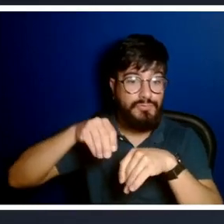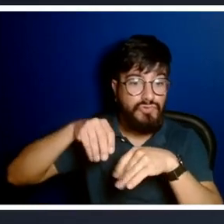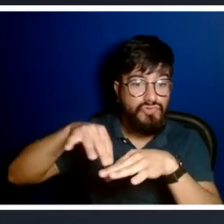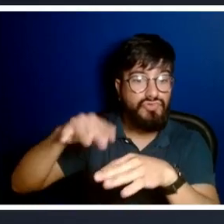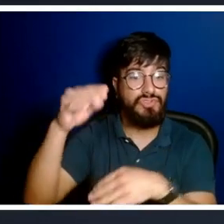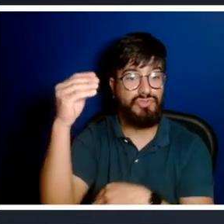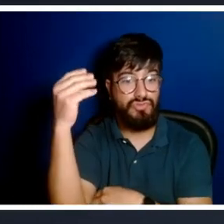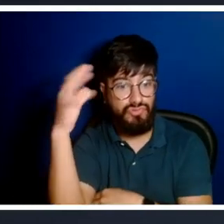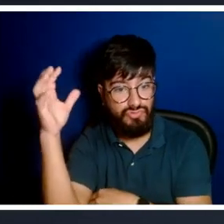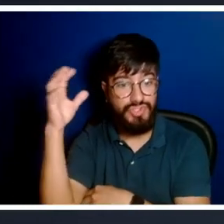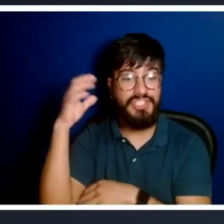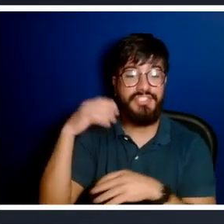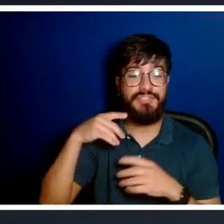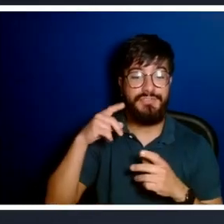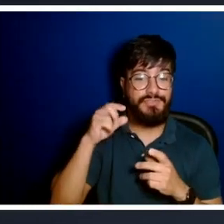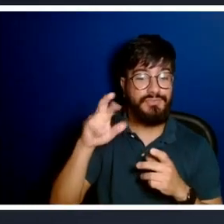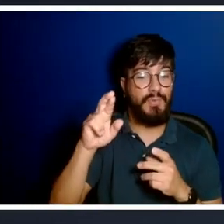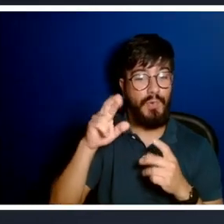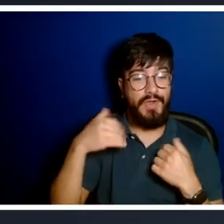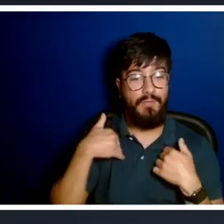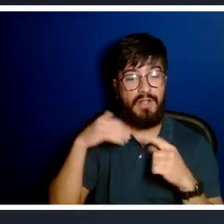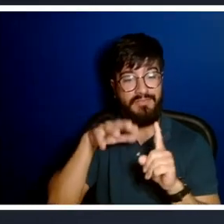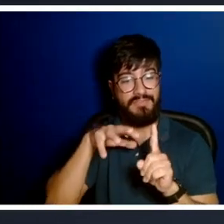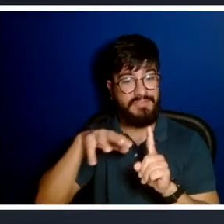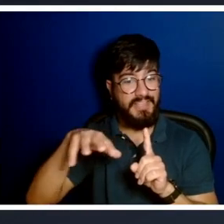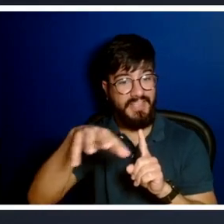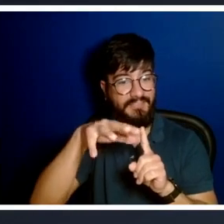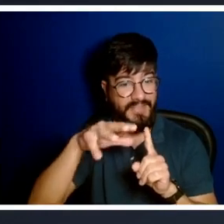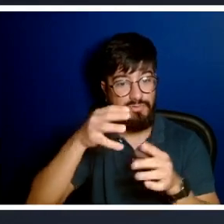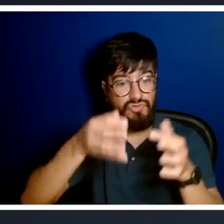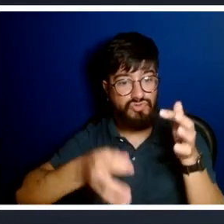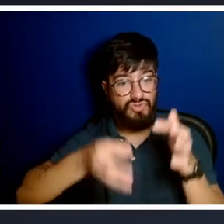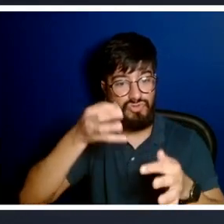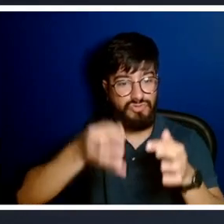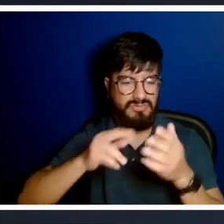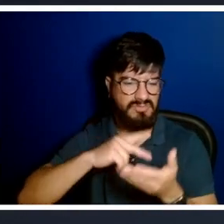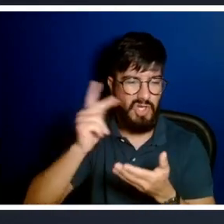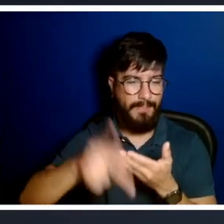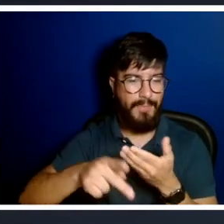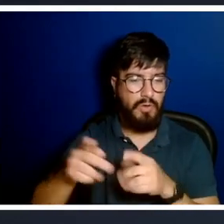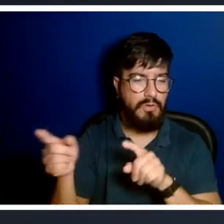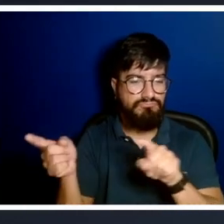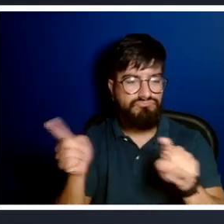Journalism program to talk to the students about the ways that they integrate data and